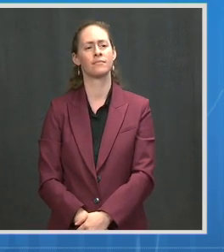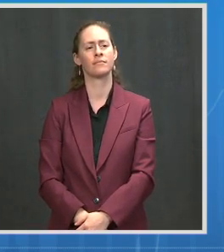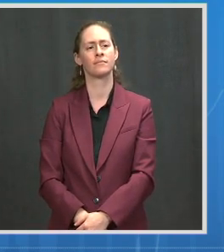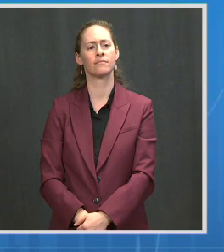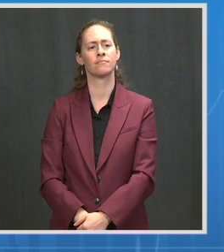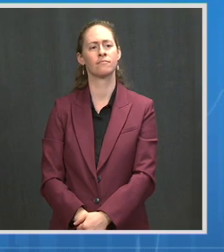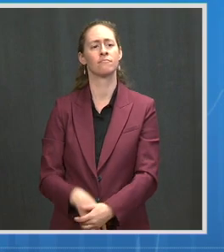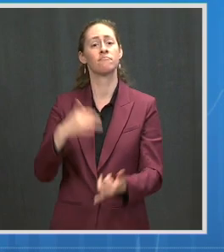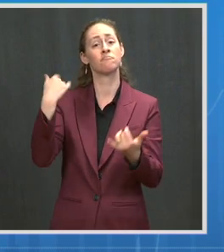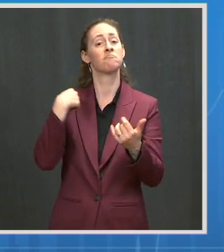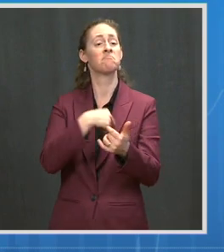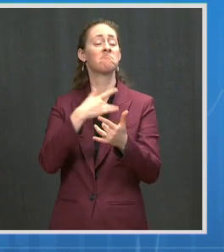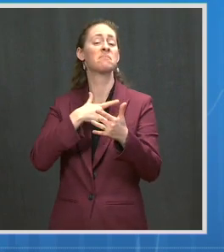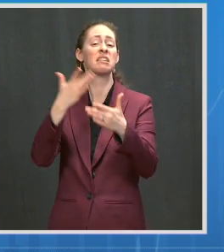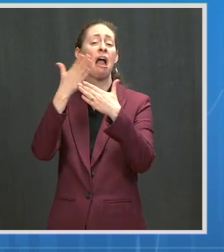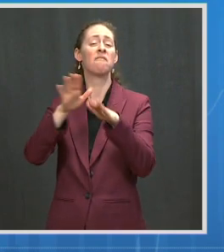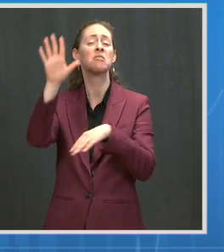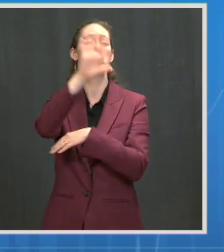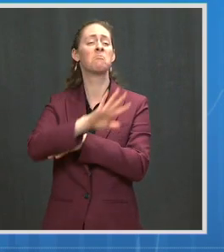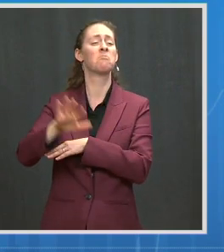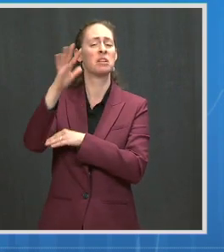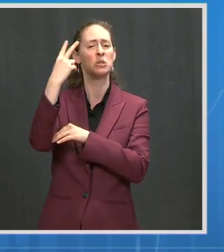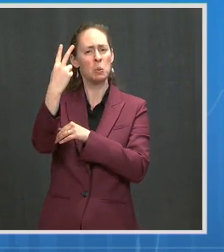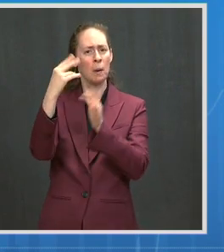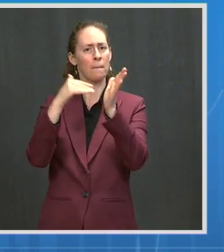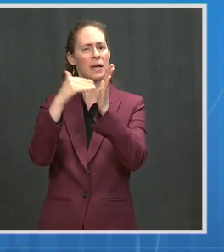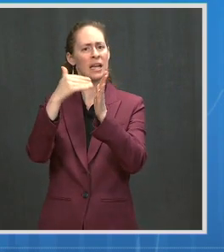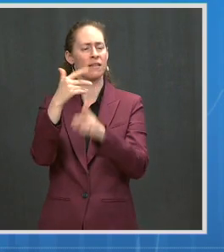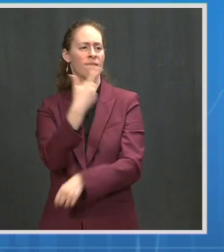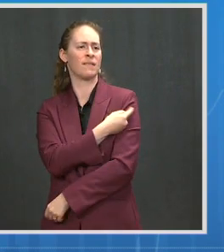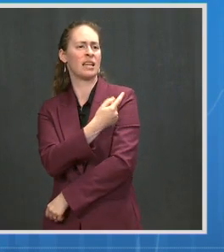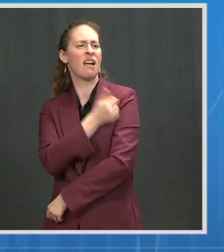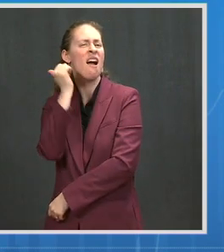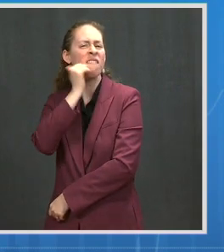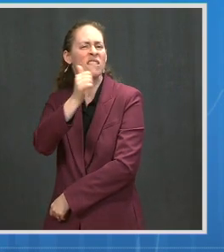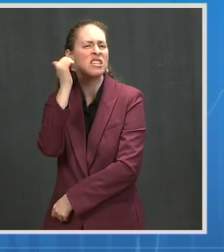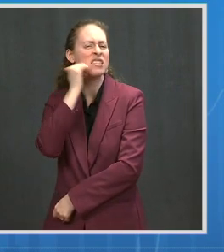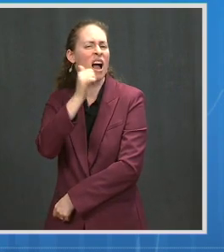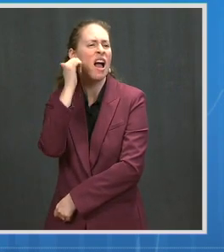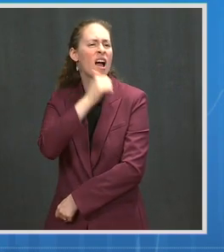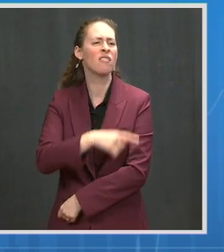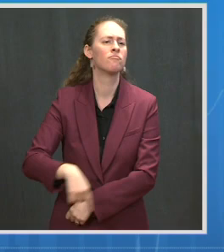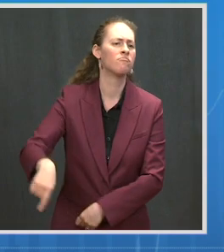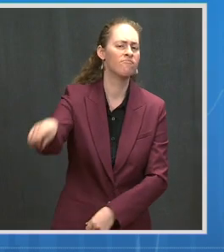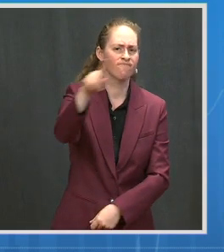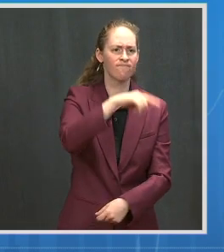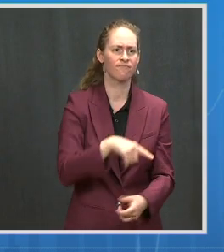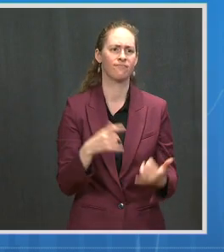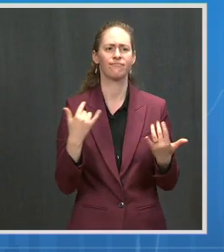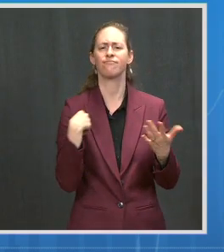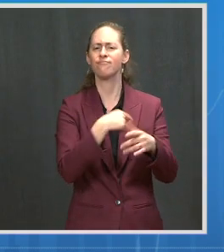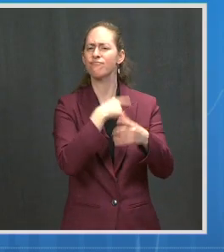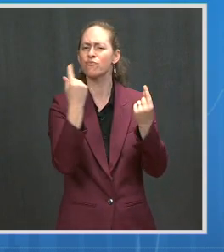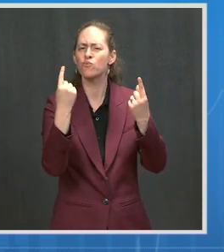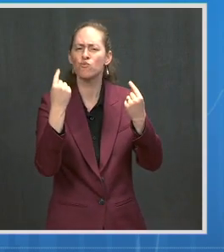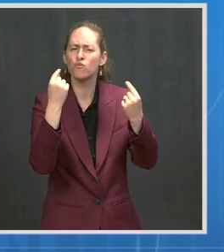And we are now working with governors and local leaders who are looking at their case transmission rates and vaccination rates